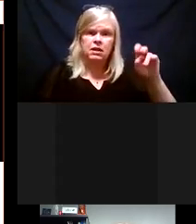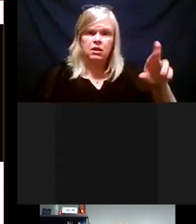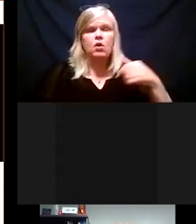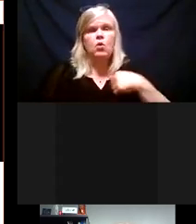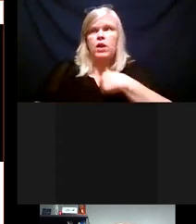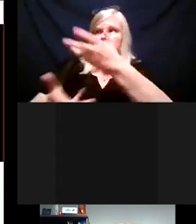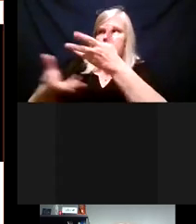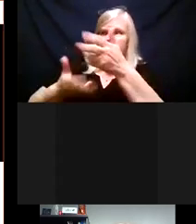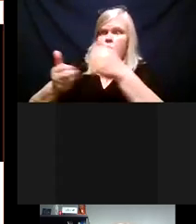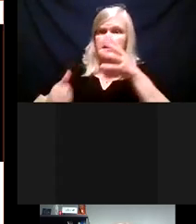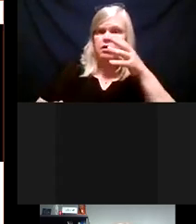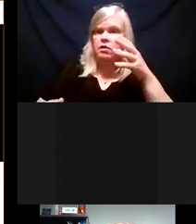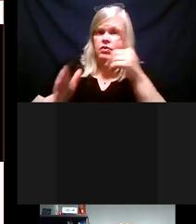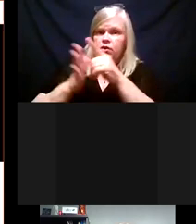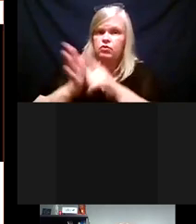WE HAVE PARENTS WHO WANT TO BE INVOLVED AND HAVE THEIR OWN